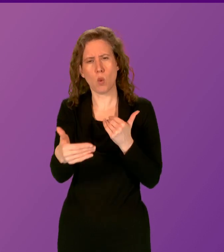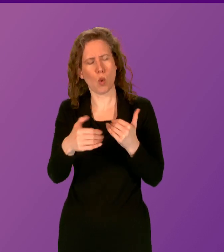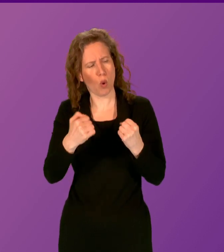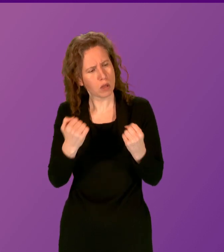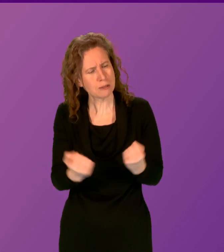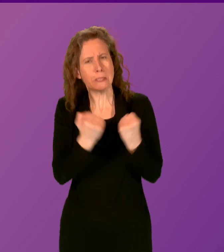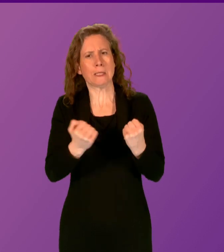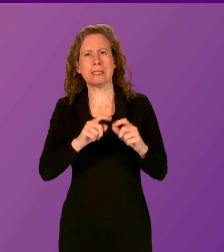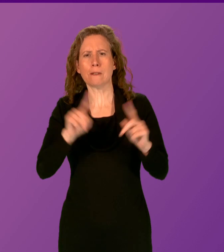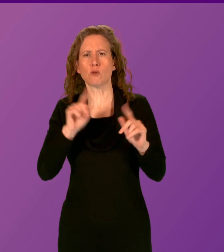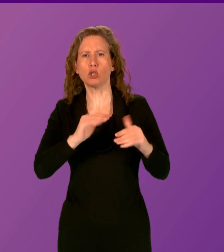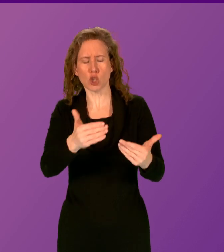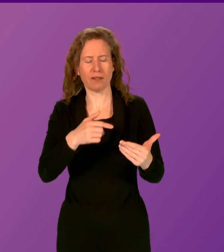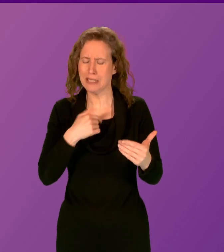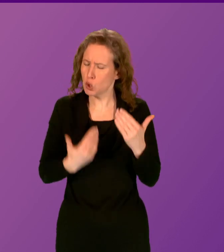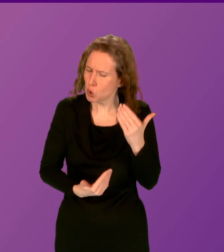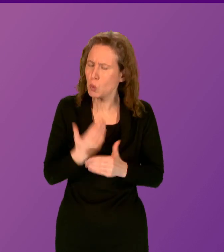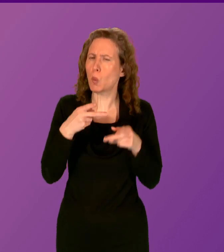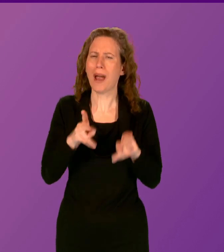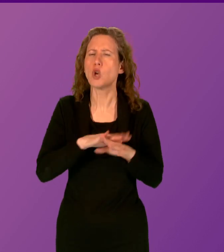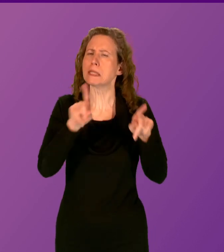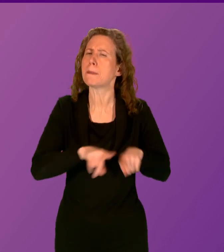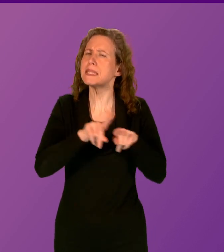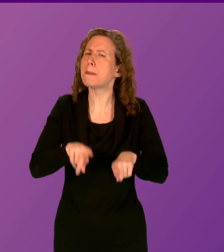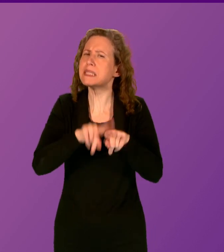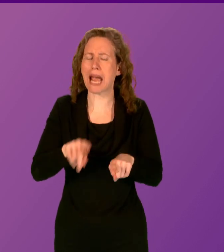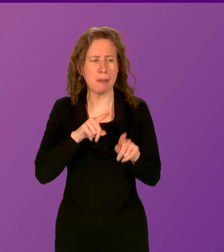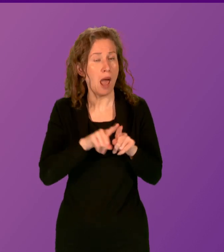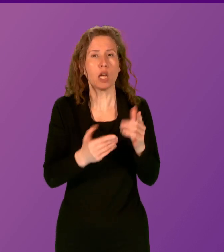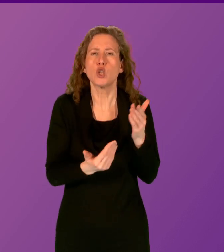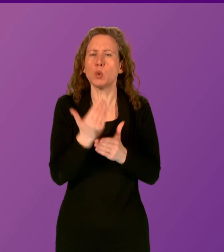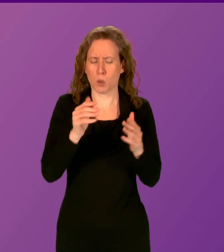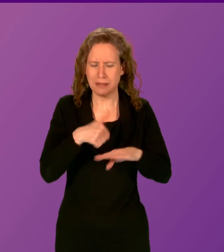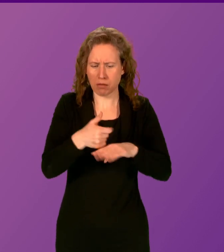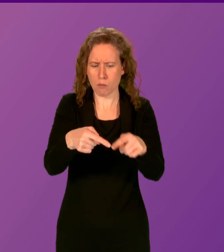We are not just doing the same things; we are looking to see what more we can possibly do that is different.